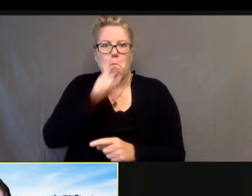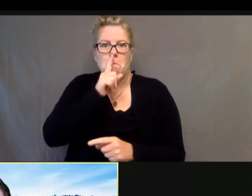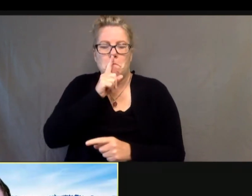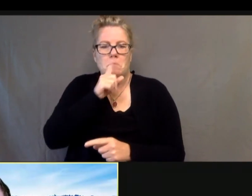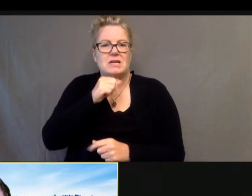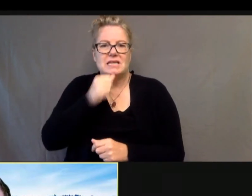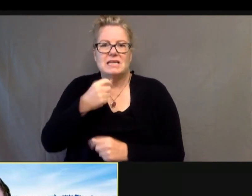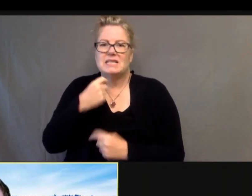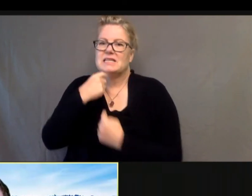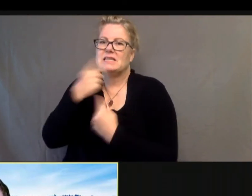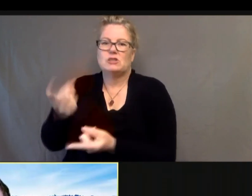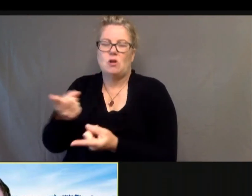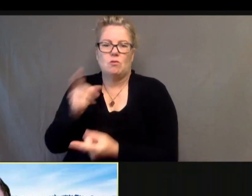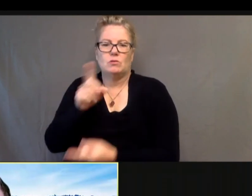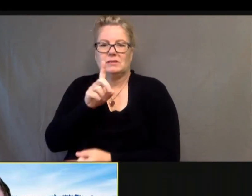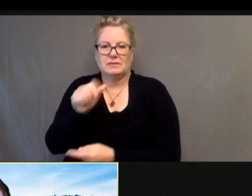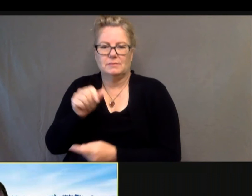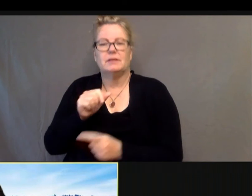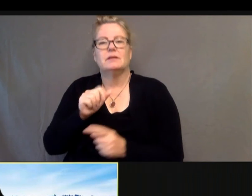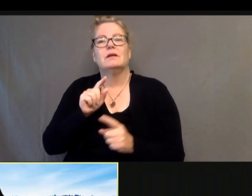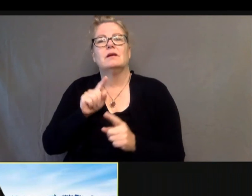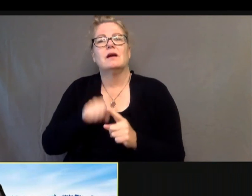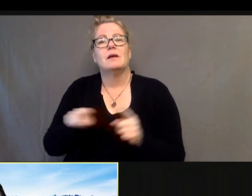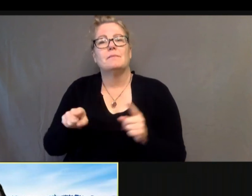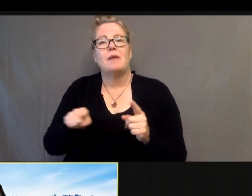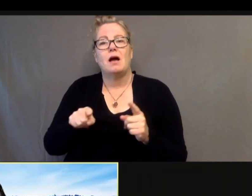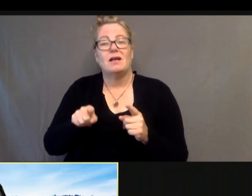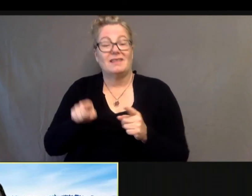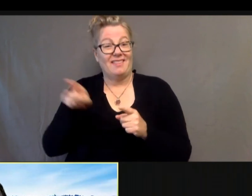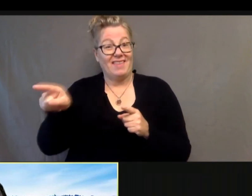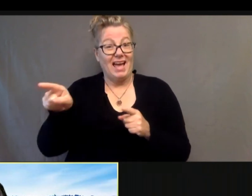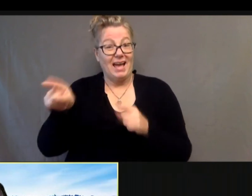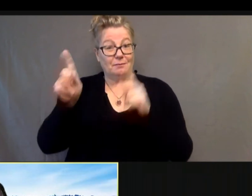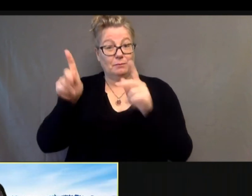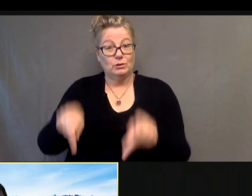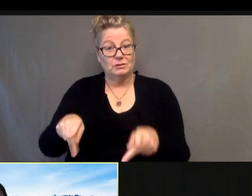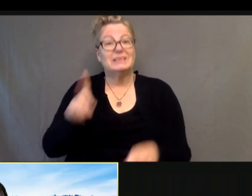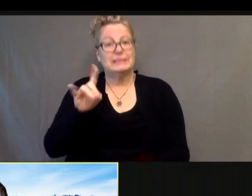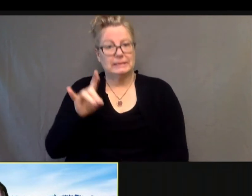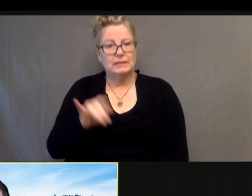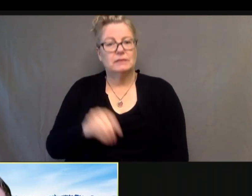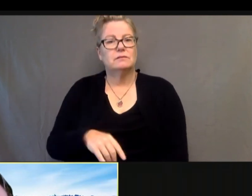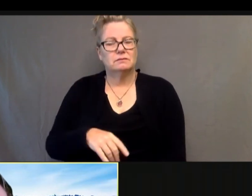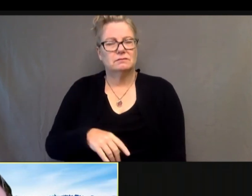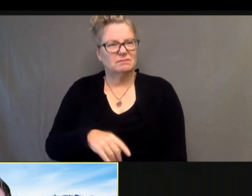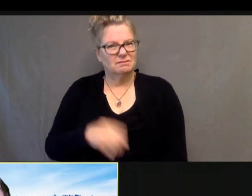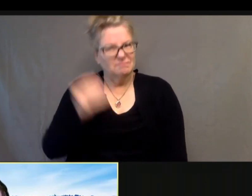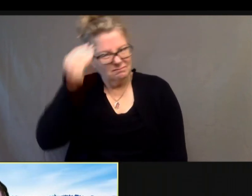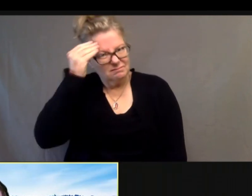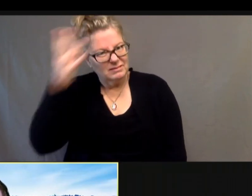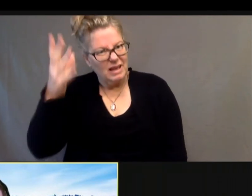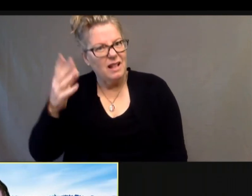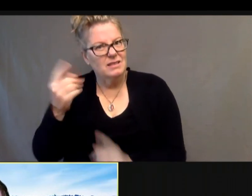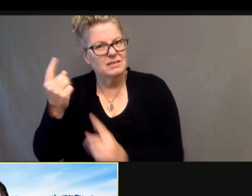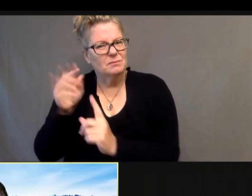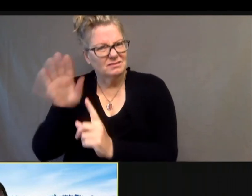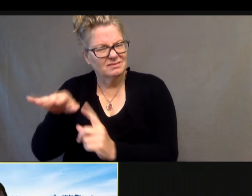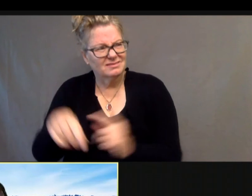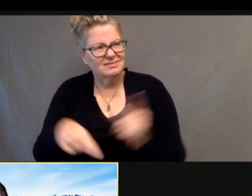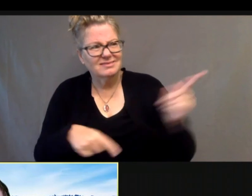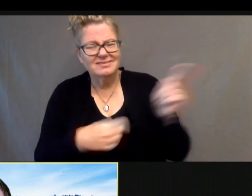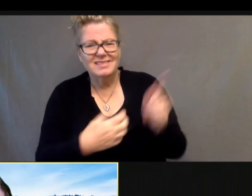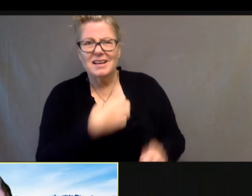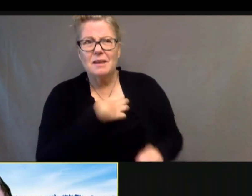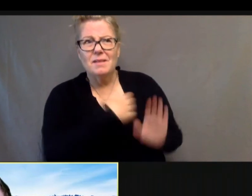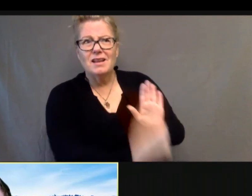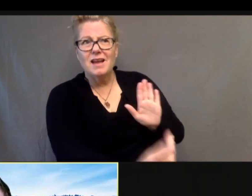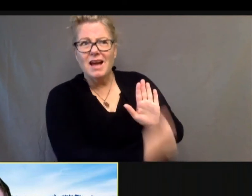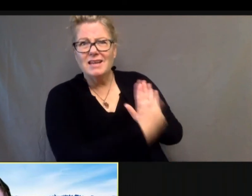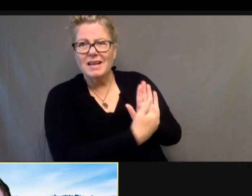then he confided in somebody about this complaint and shared that he had cancer and was undergoing